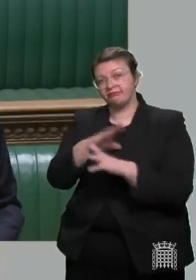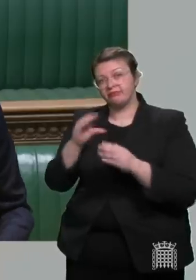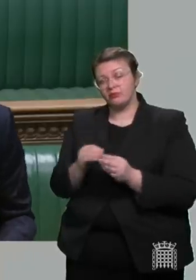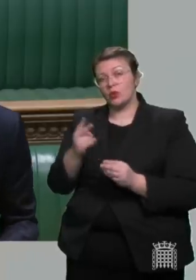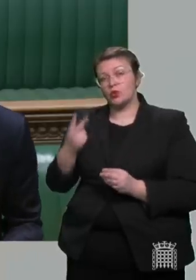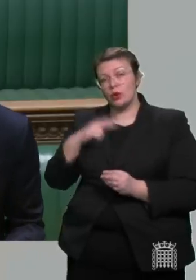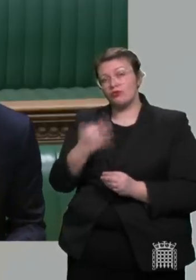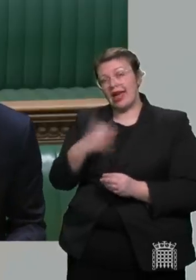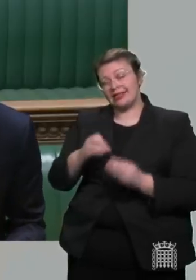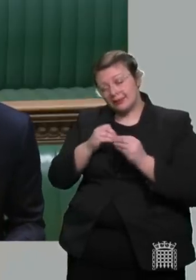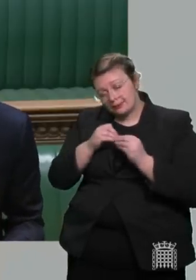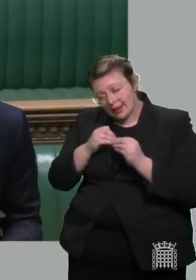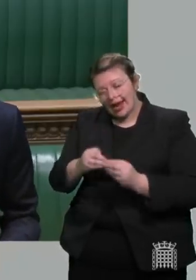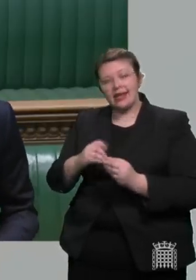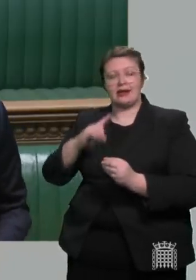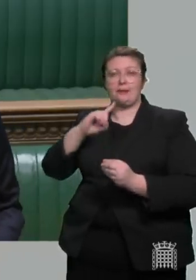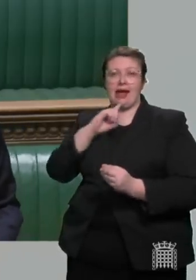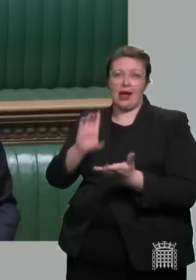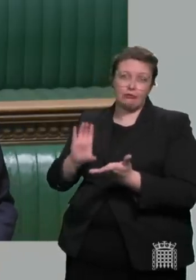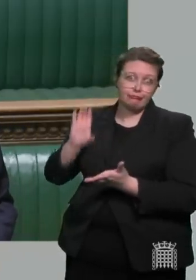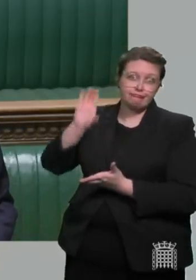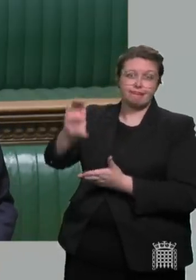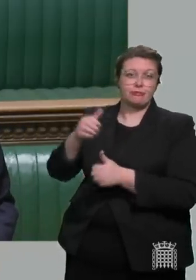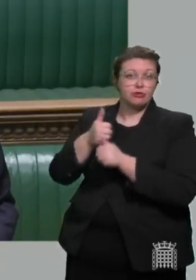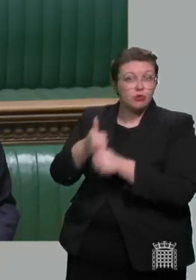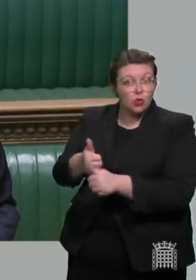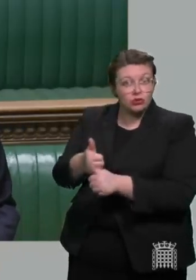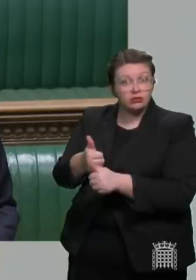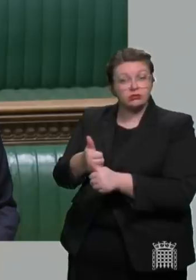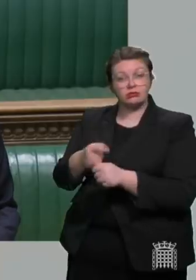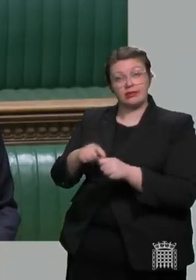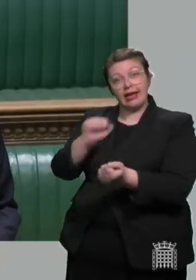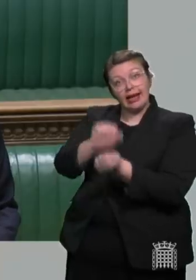protecting jobs, keeping businesses afloat, helping families get by.